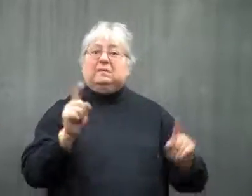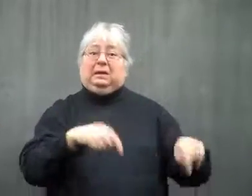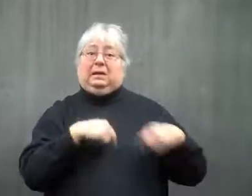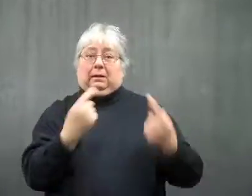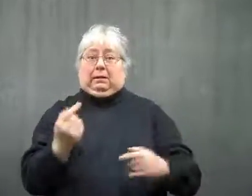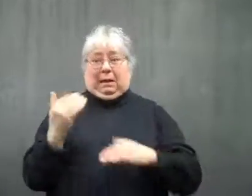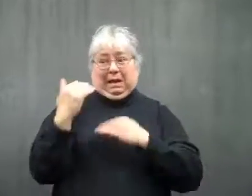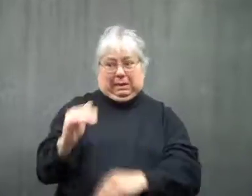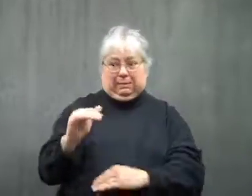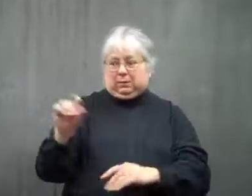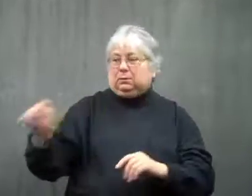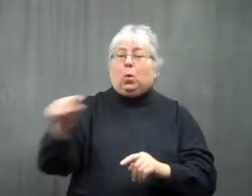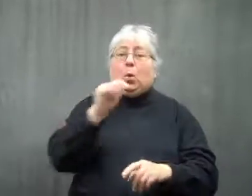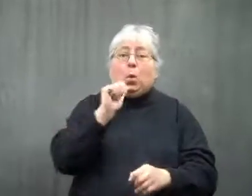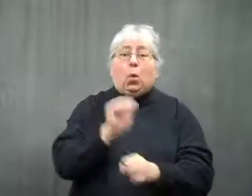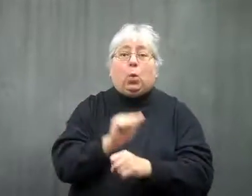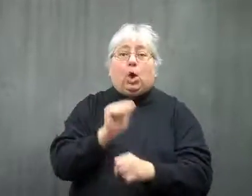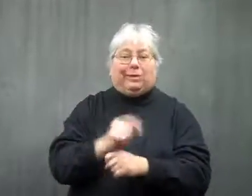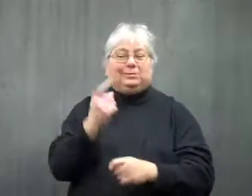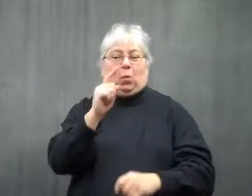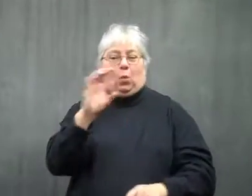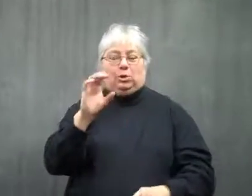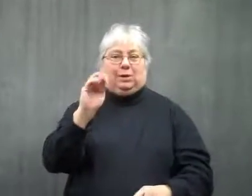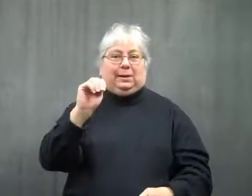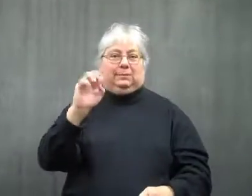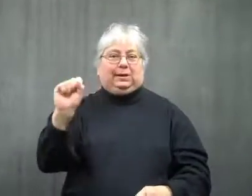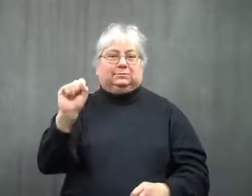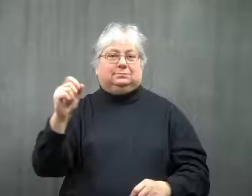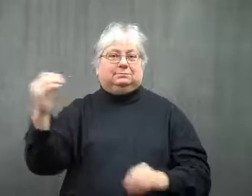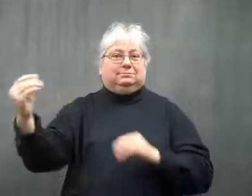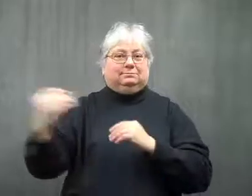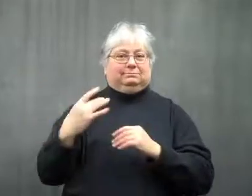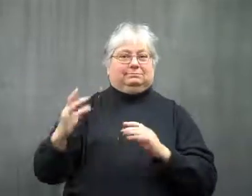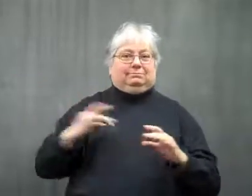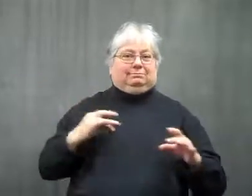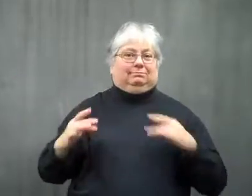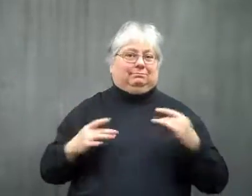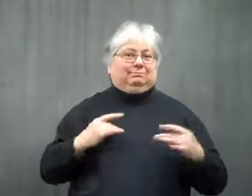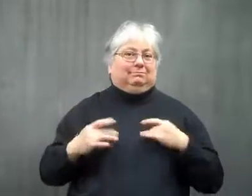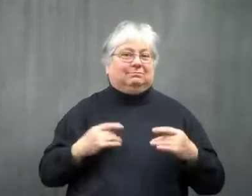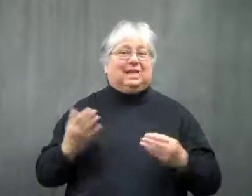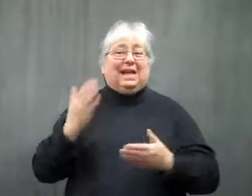has been limiting worker exposure to the radiation to 100 milliseverts.